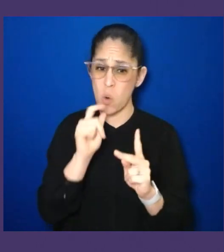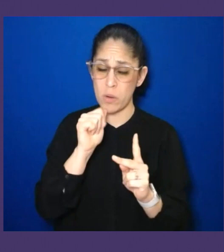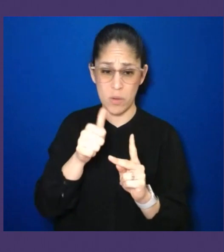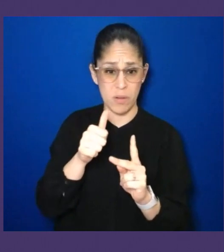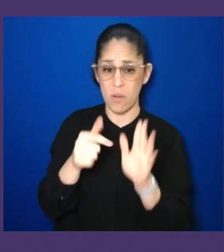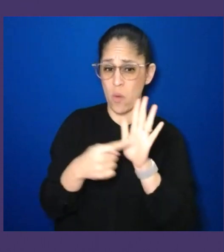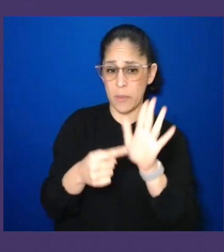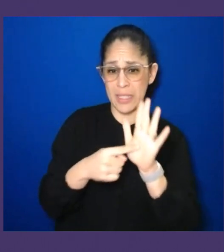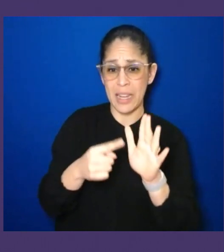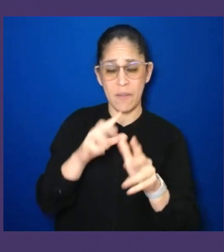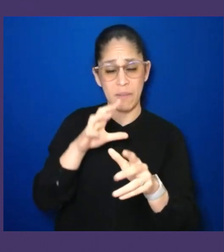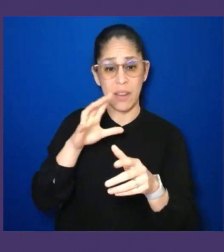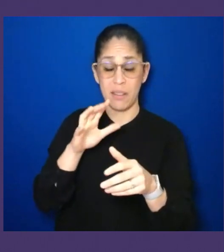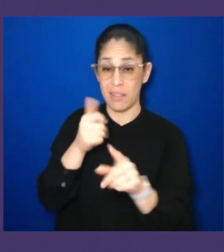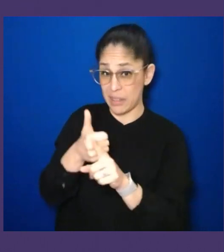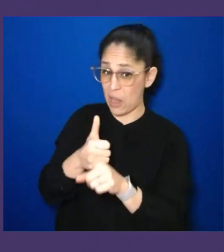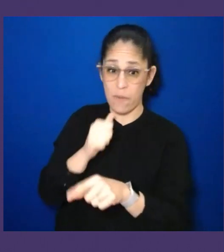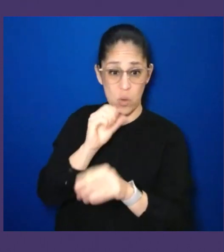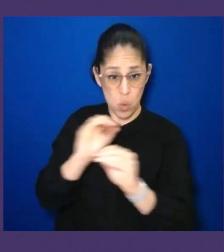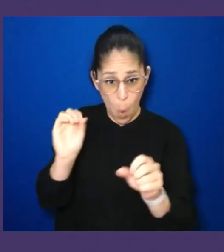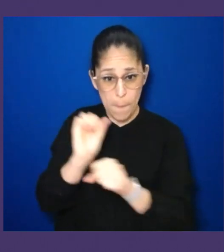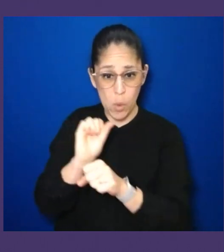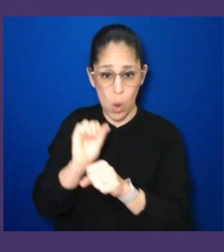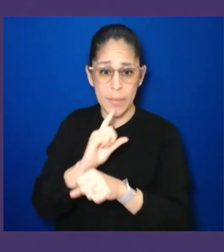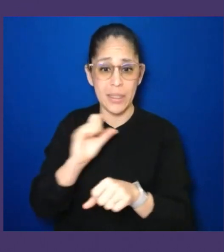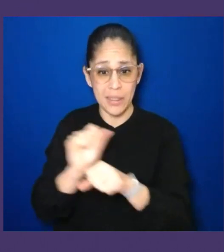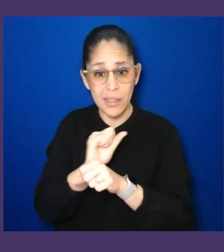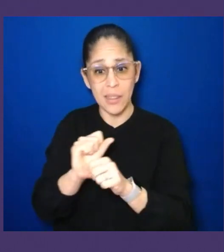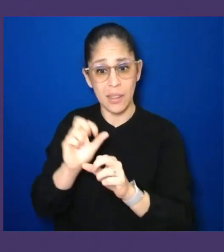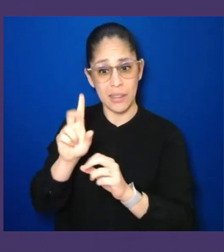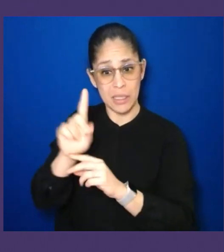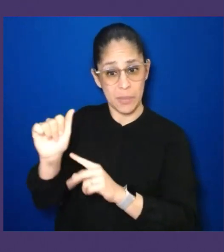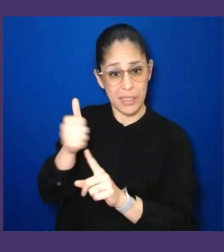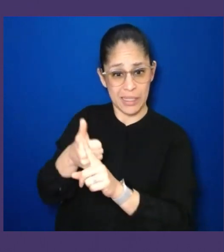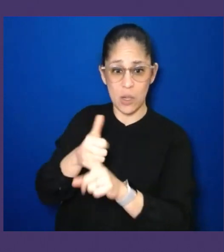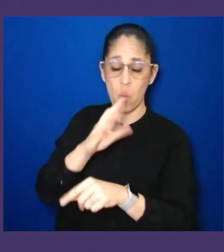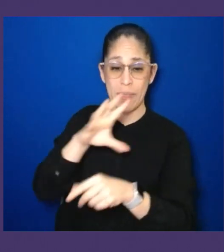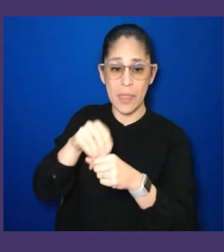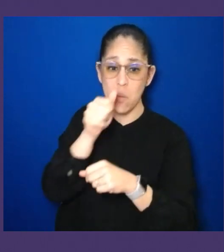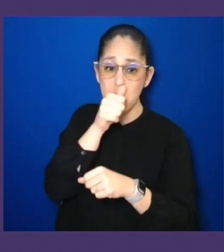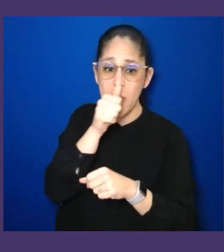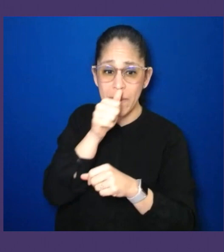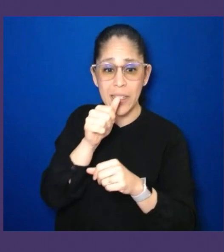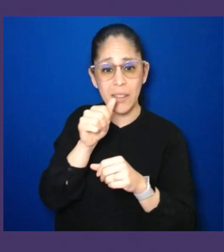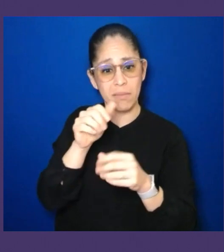When they begin to collect and publish that information, that can, in turn, influence regulatory bodies like